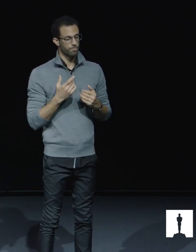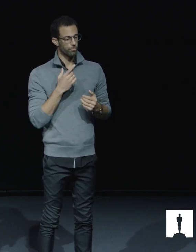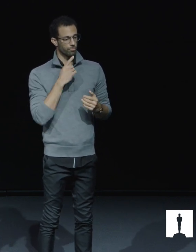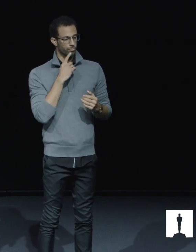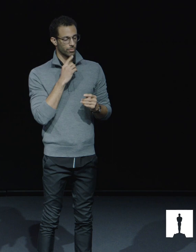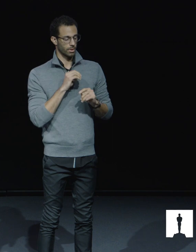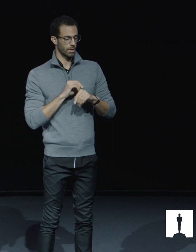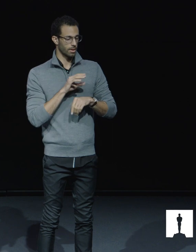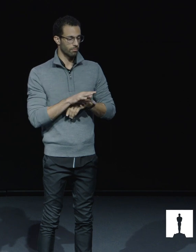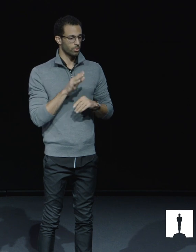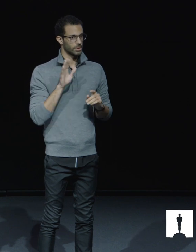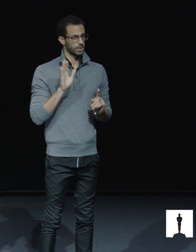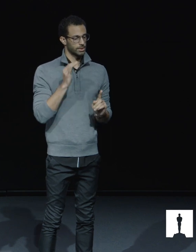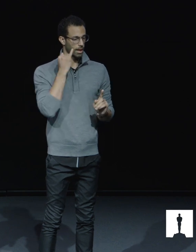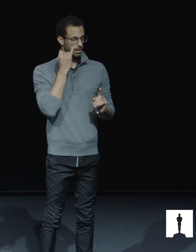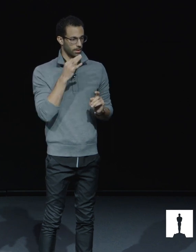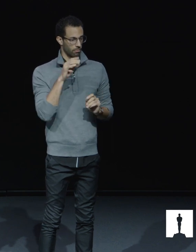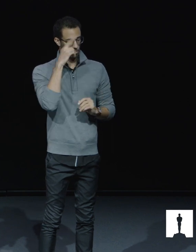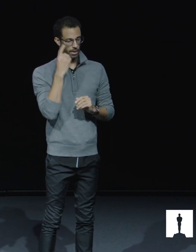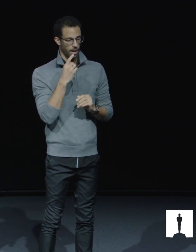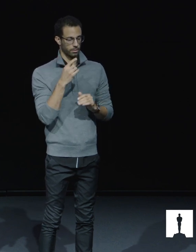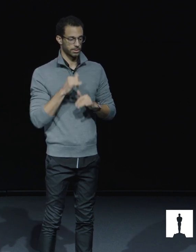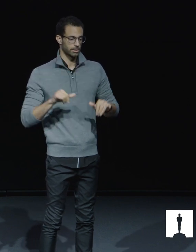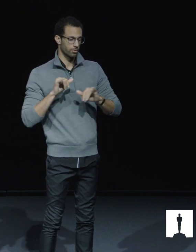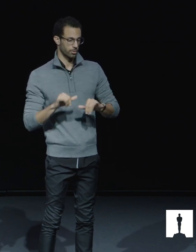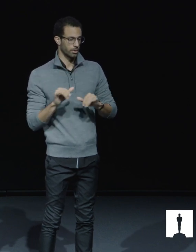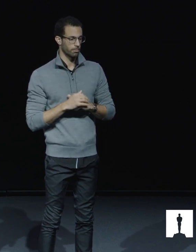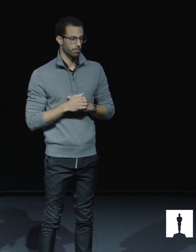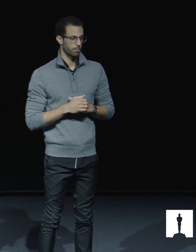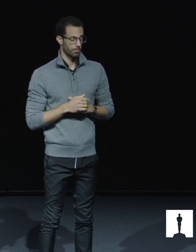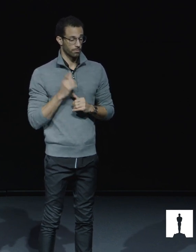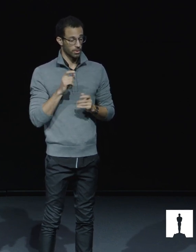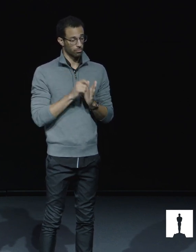function of Black stereotypes. As he wrote, it's not entirely true that no one from the